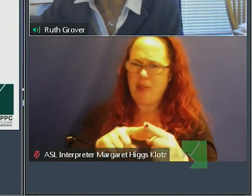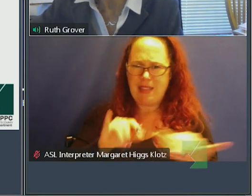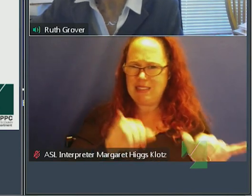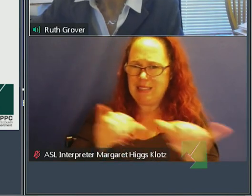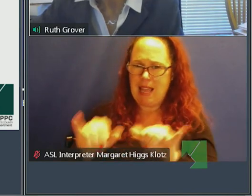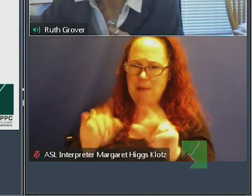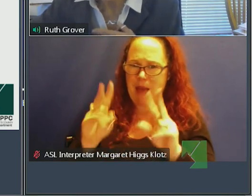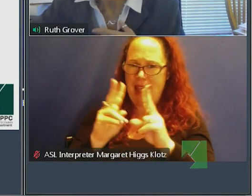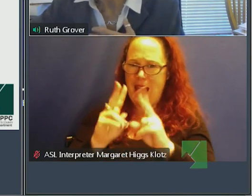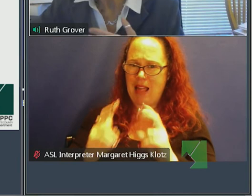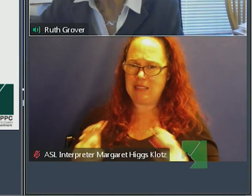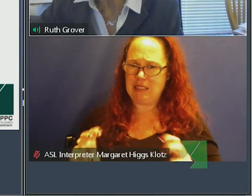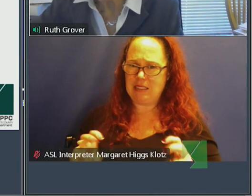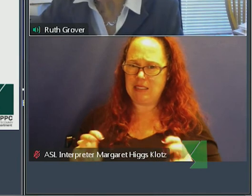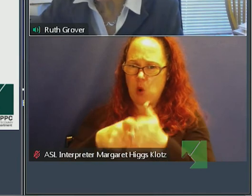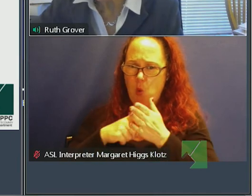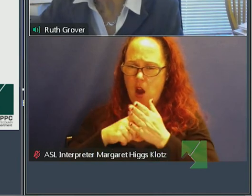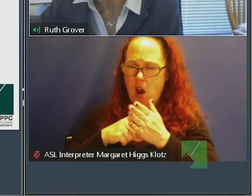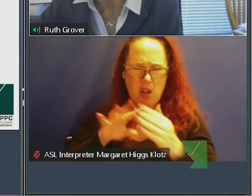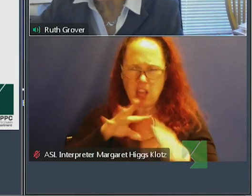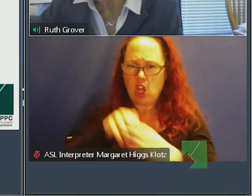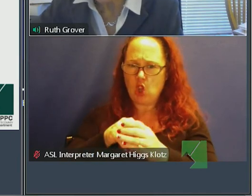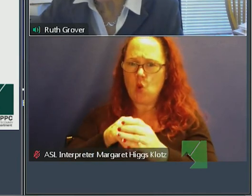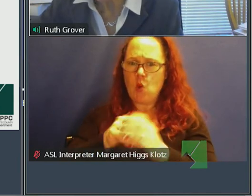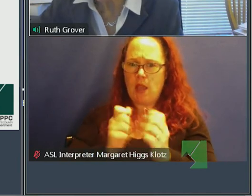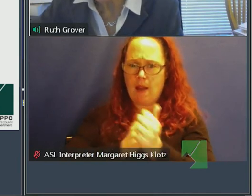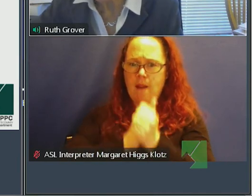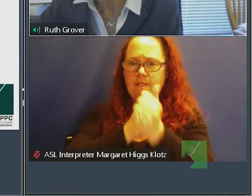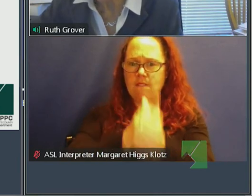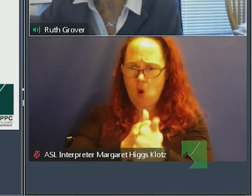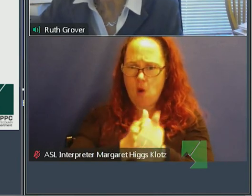including analysis of conformance with important guiding documents,